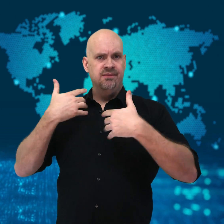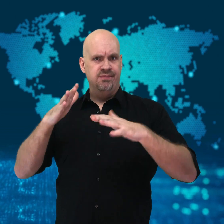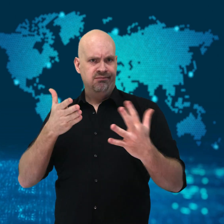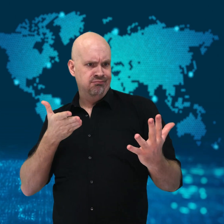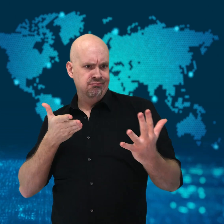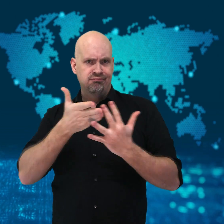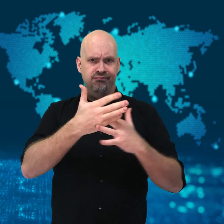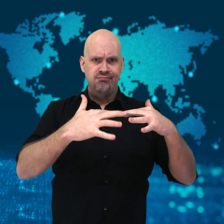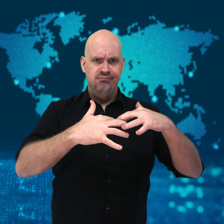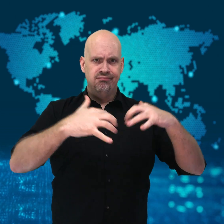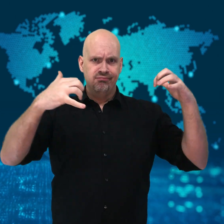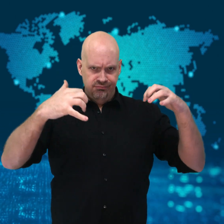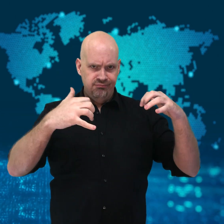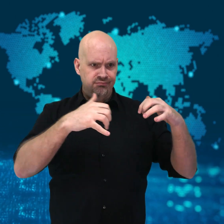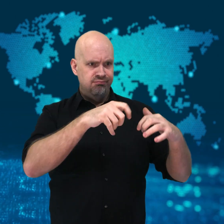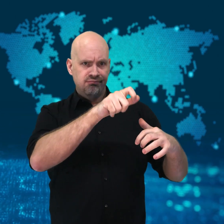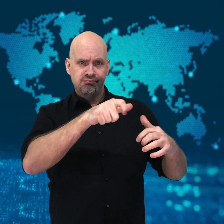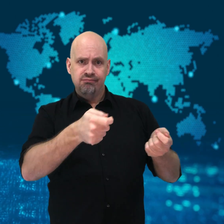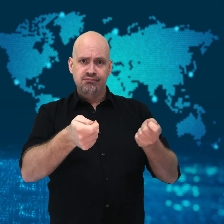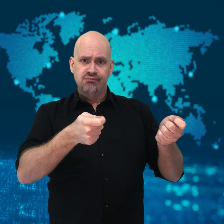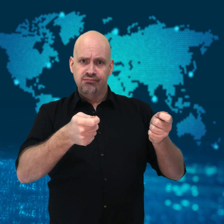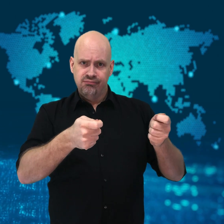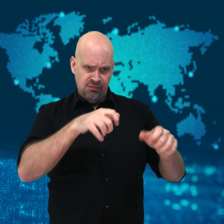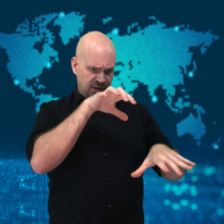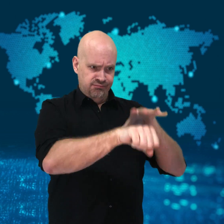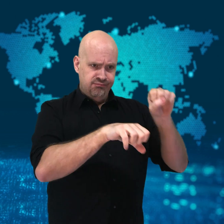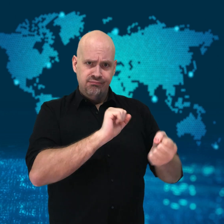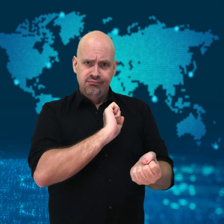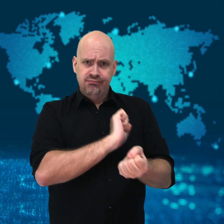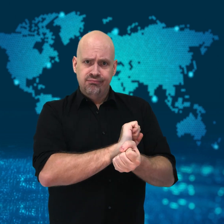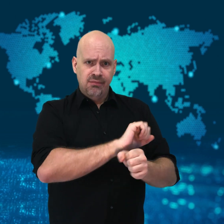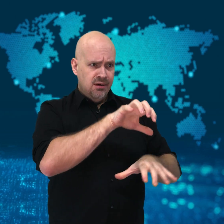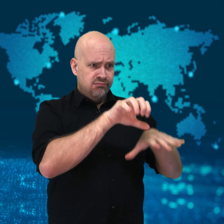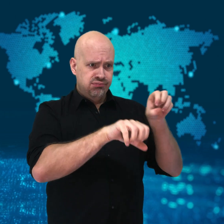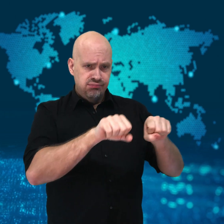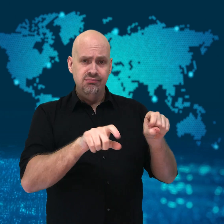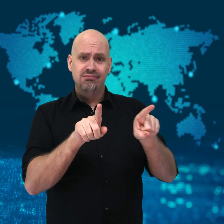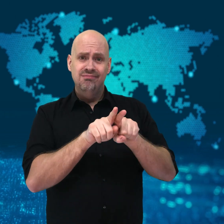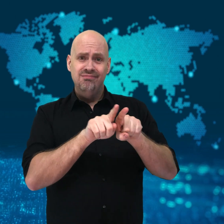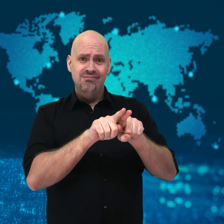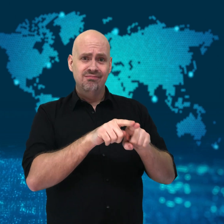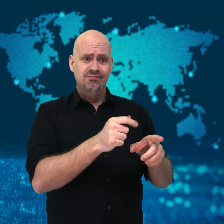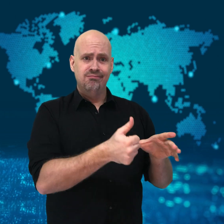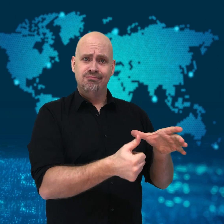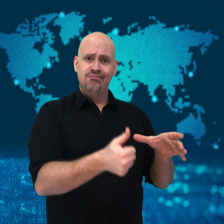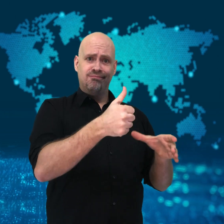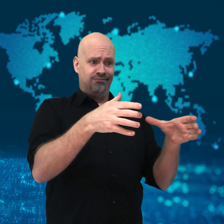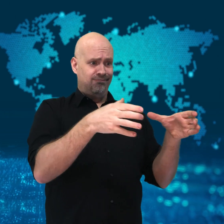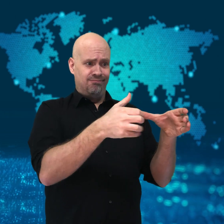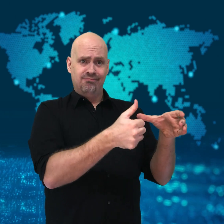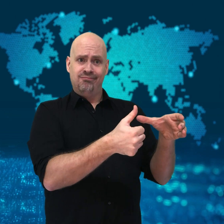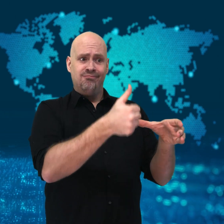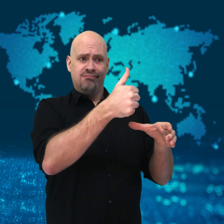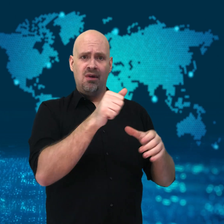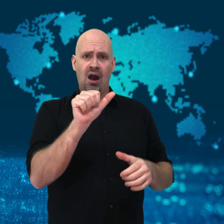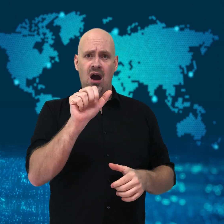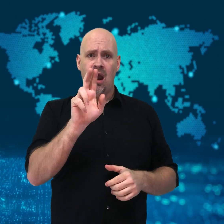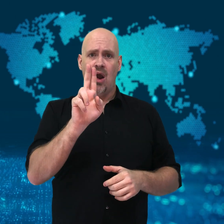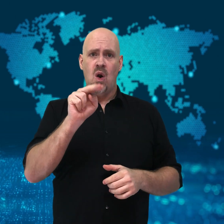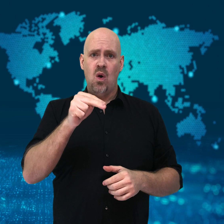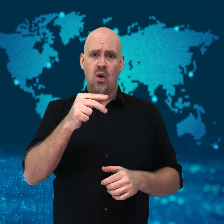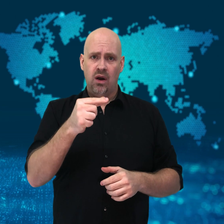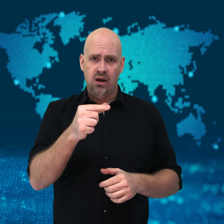Myanmar’s military staged a coup and detained several politicians,